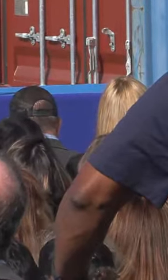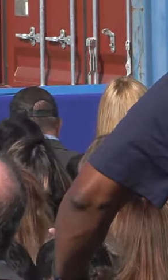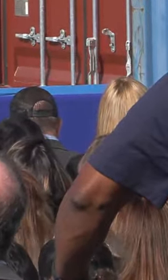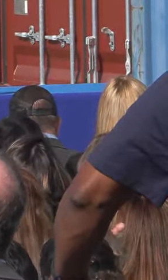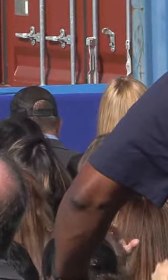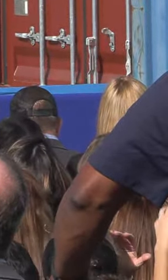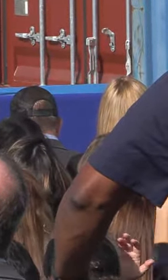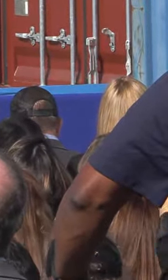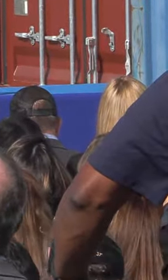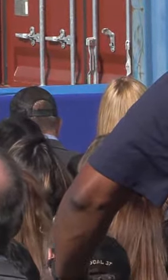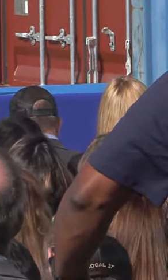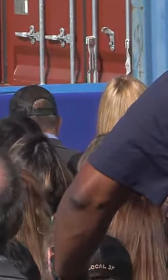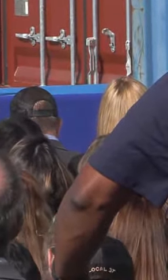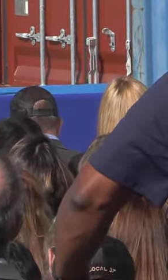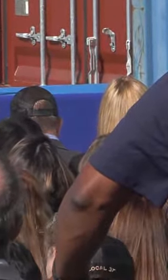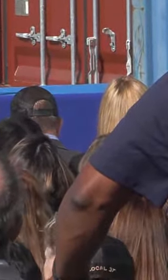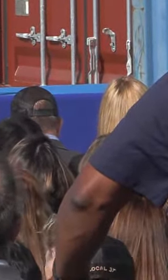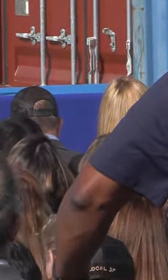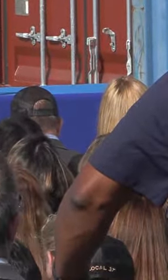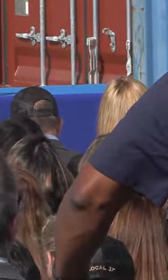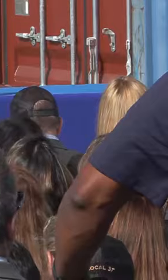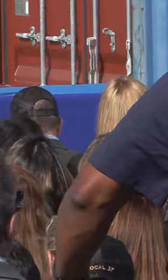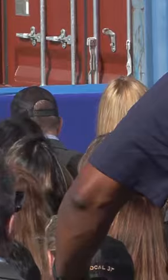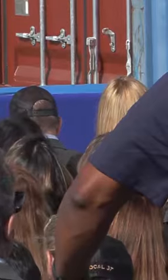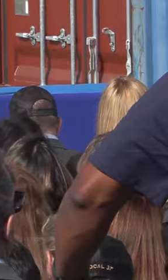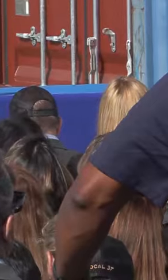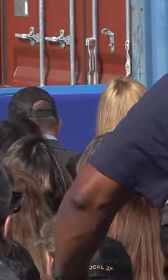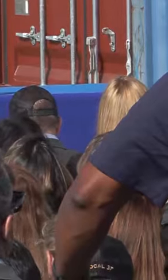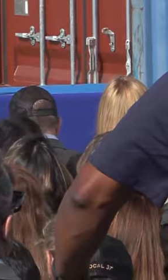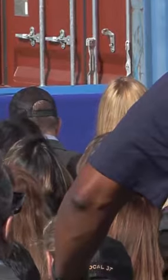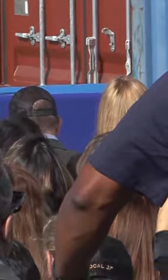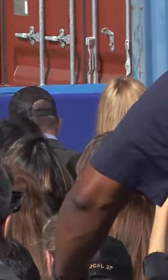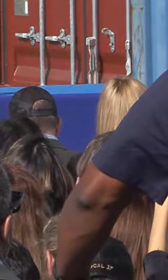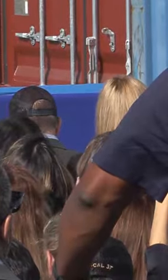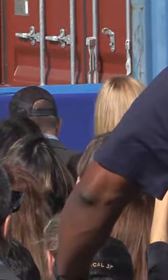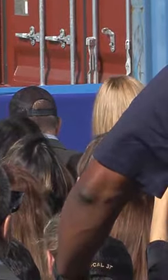we are reminded why it matters to have a president like you.